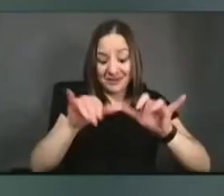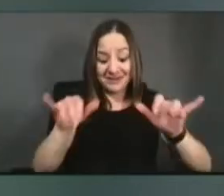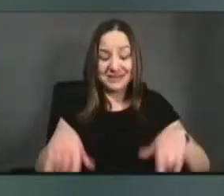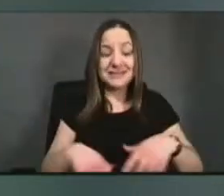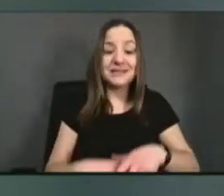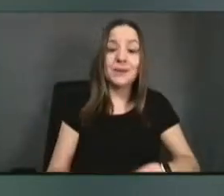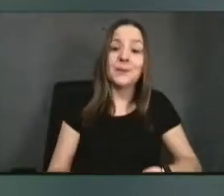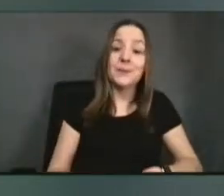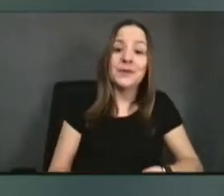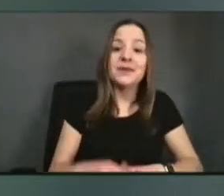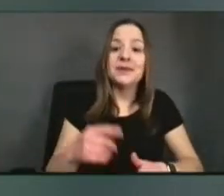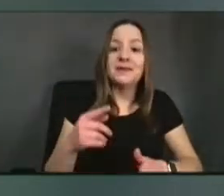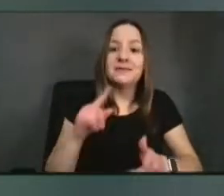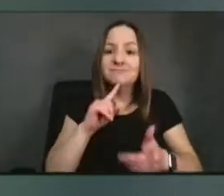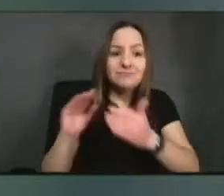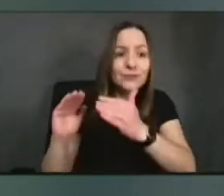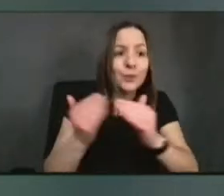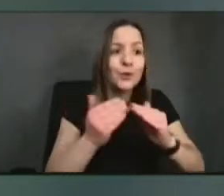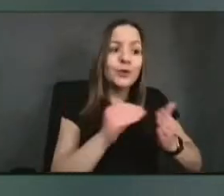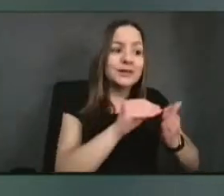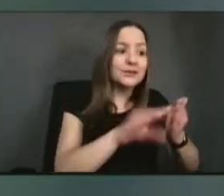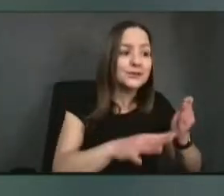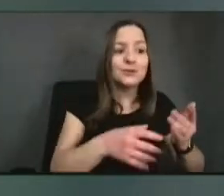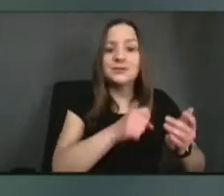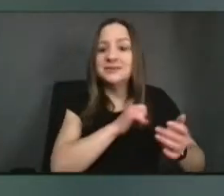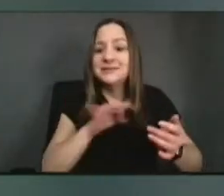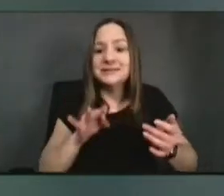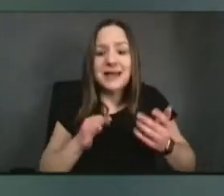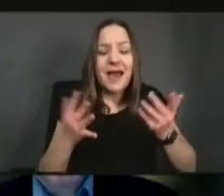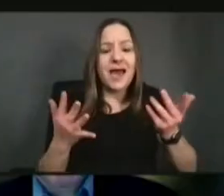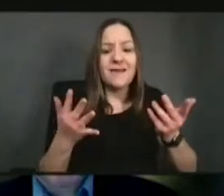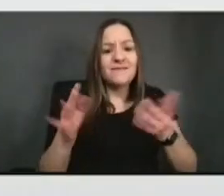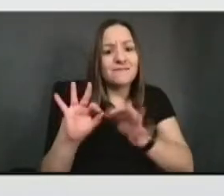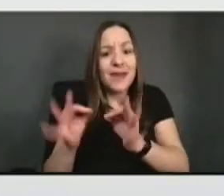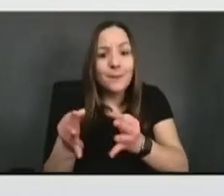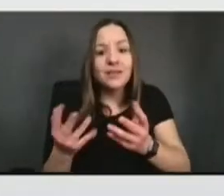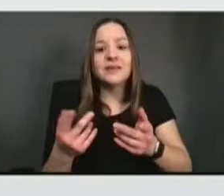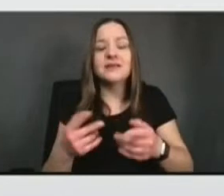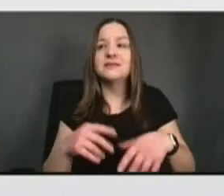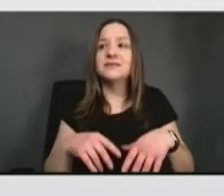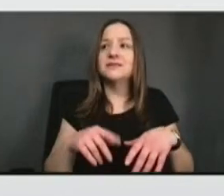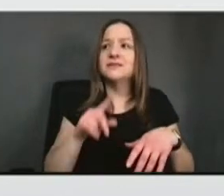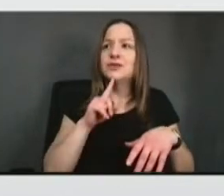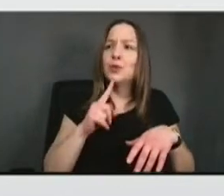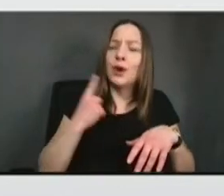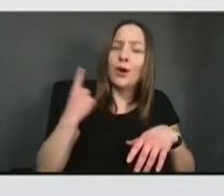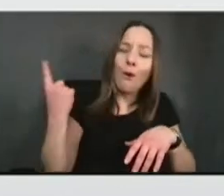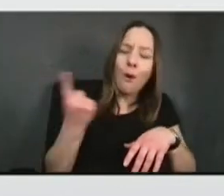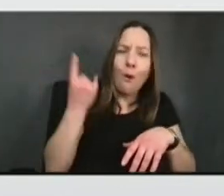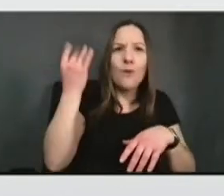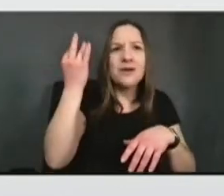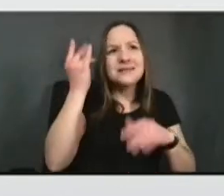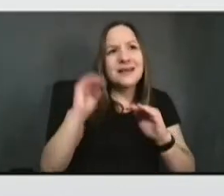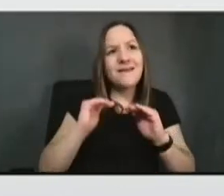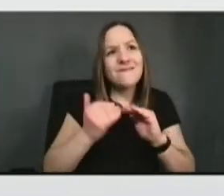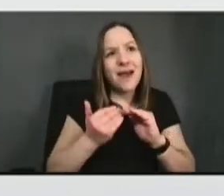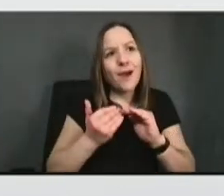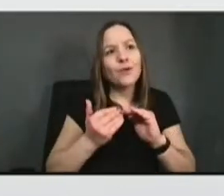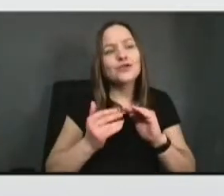this system. And they're here. They're here in our school there in our central office. There in our families. There are students